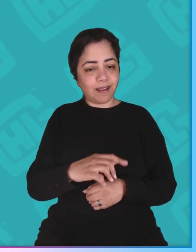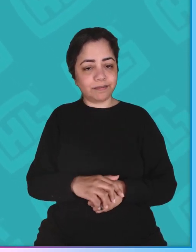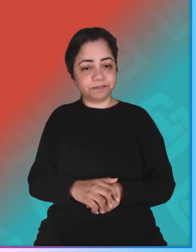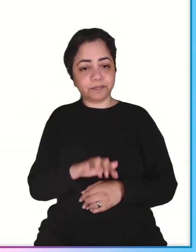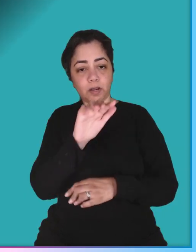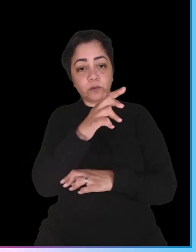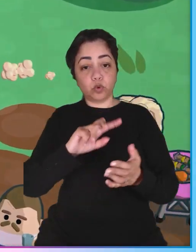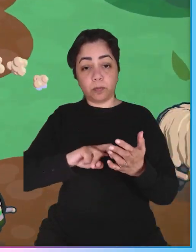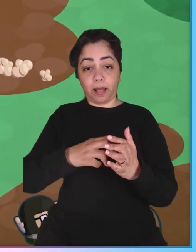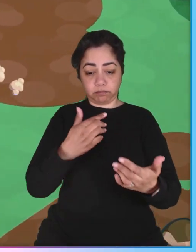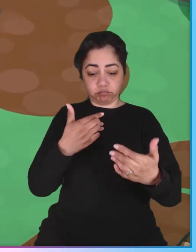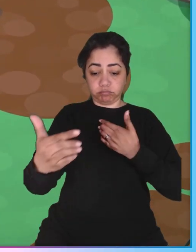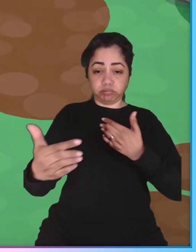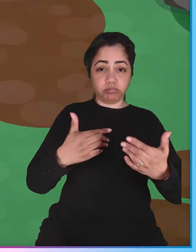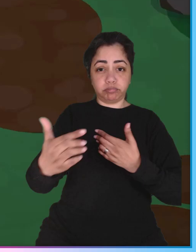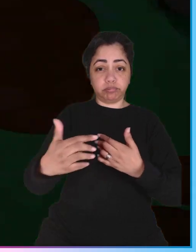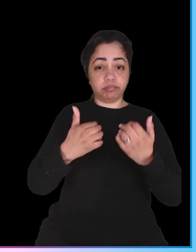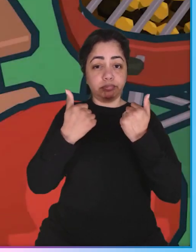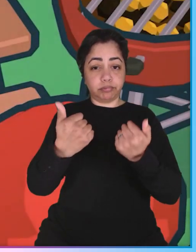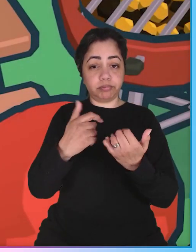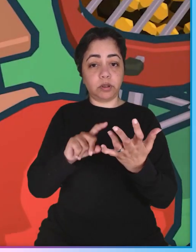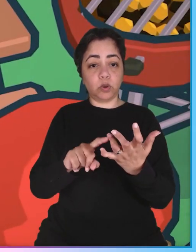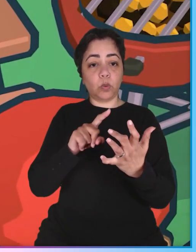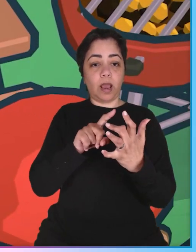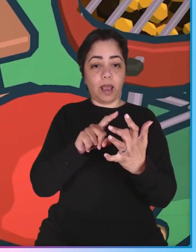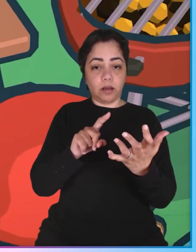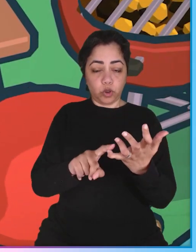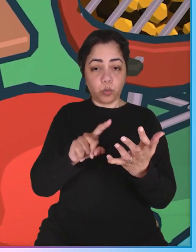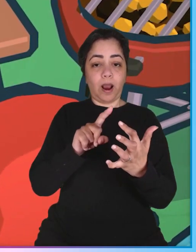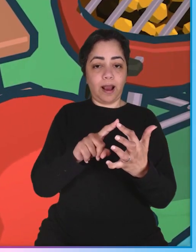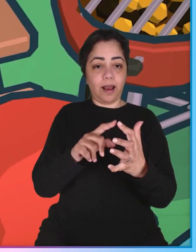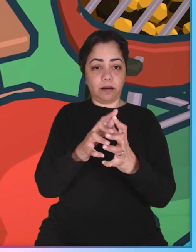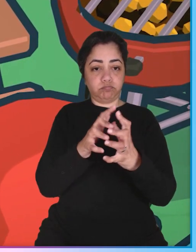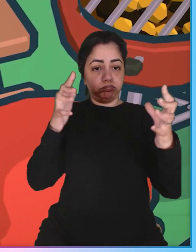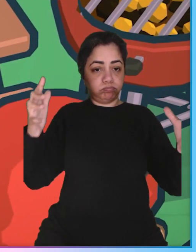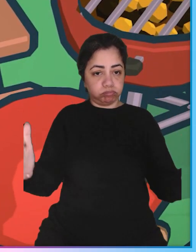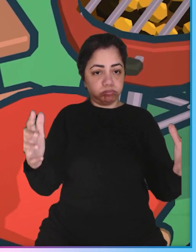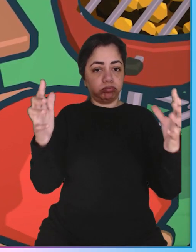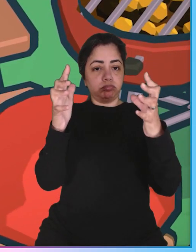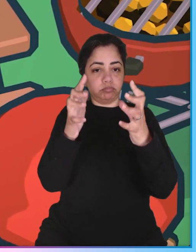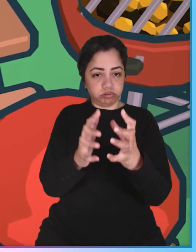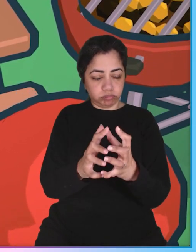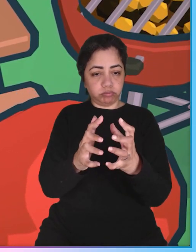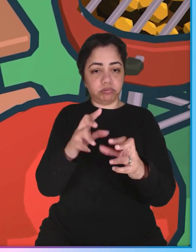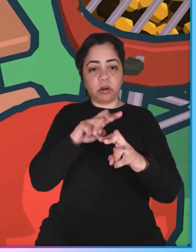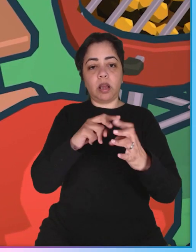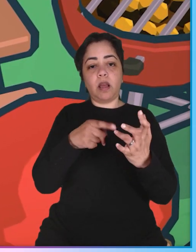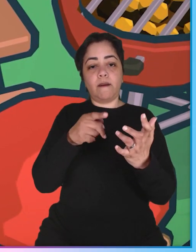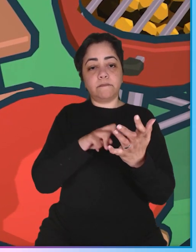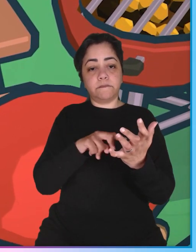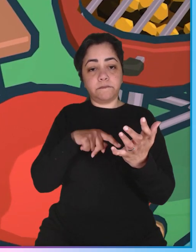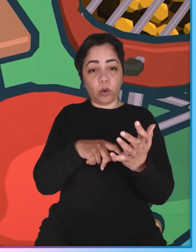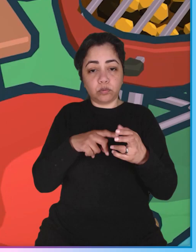Beyond Pine Hearts, we’re also focused on developing an approach to sustainably delivering accessibility across all of our future games.